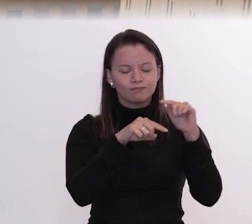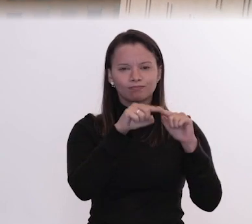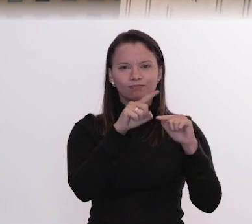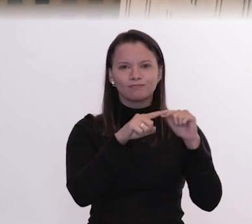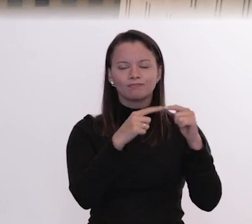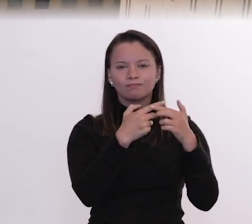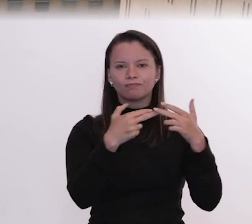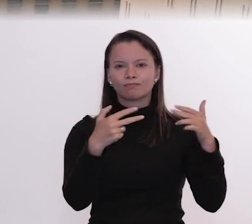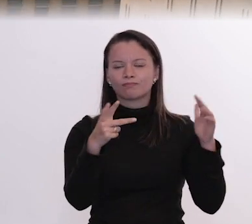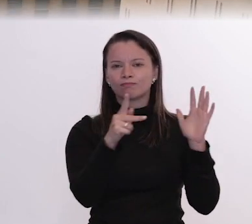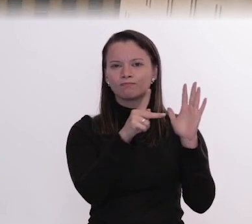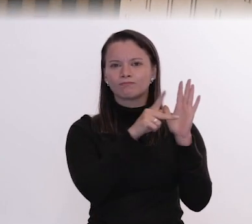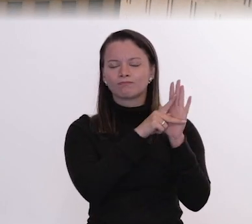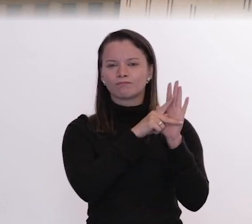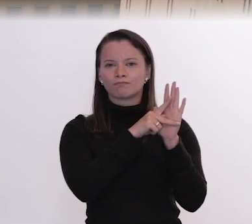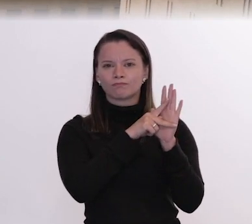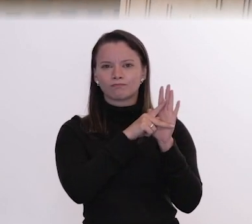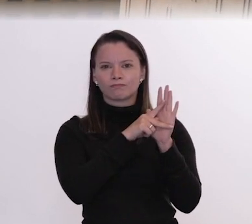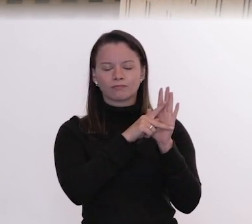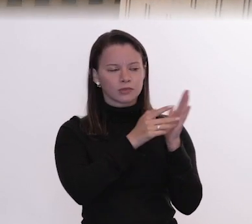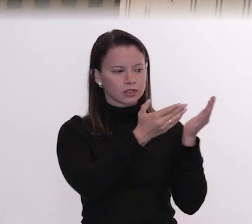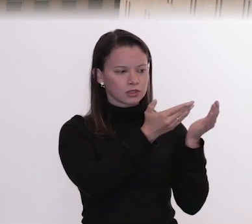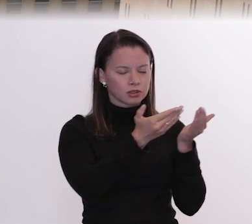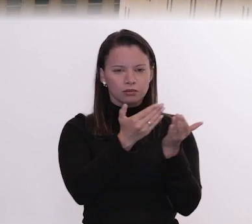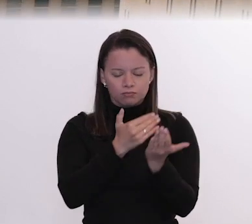from which it draws its “nascent state,” are accumulated and inscribed.